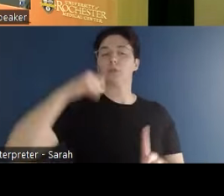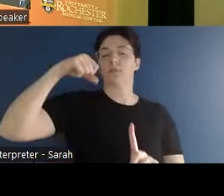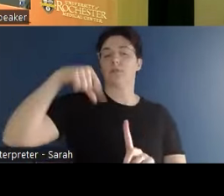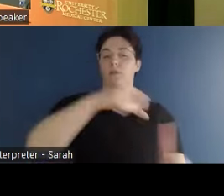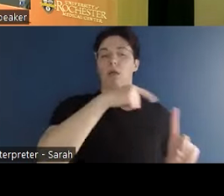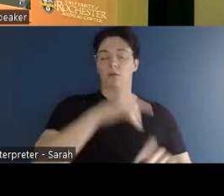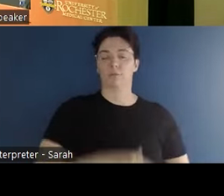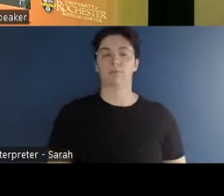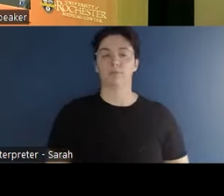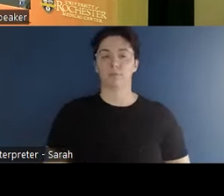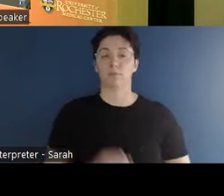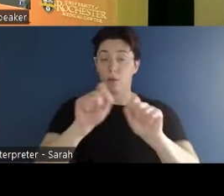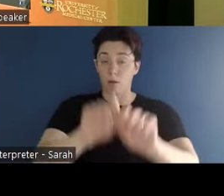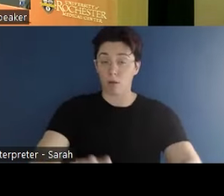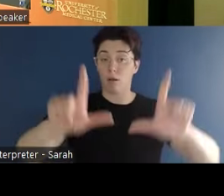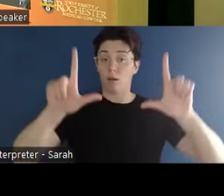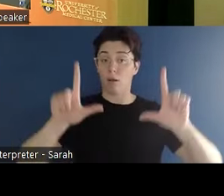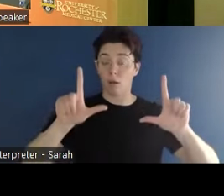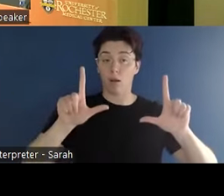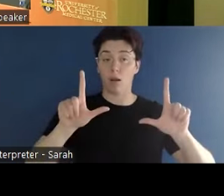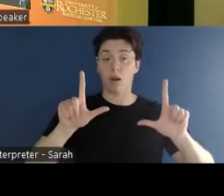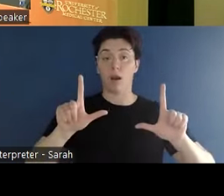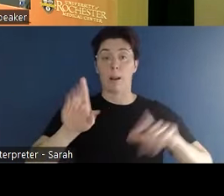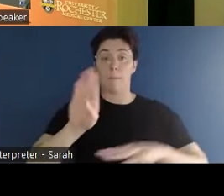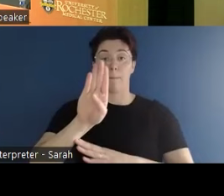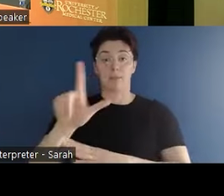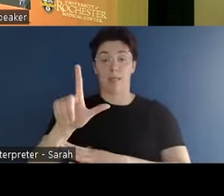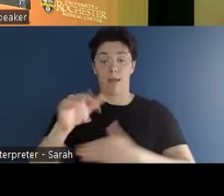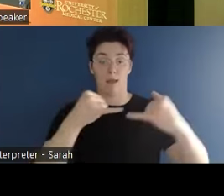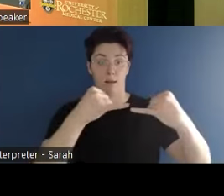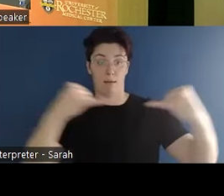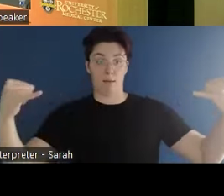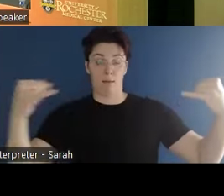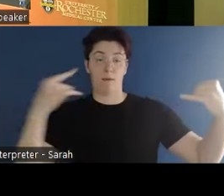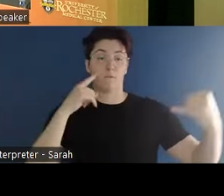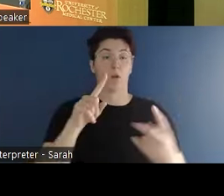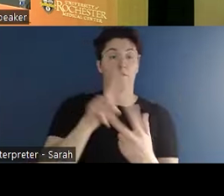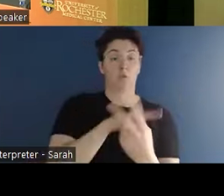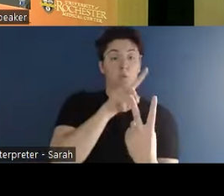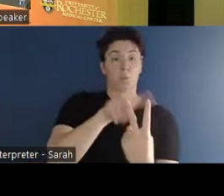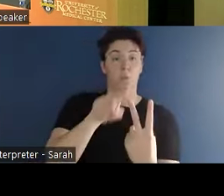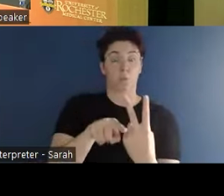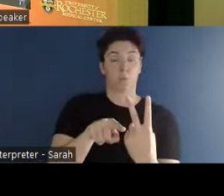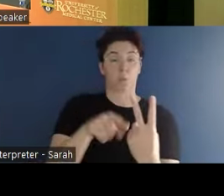we zoom in to consider only Baseline in those first two sensory trials in each domain the data